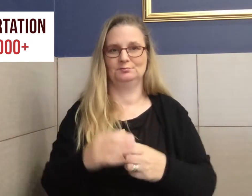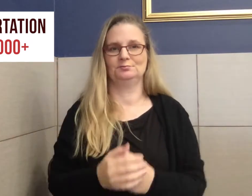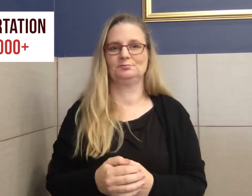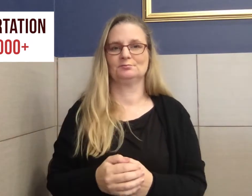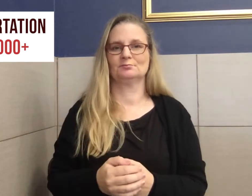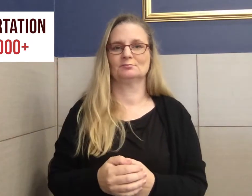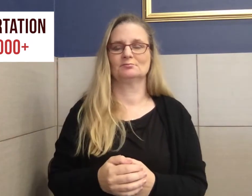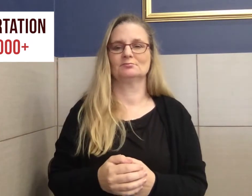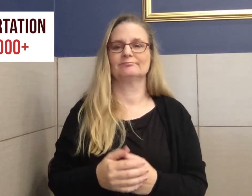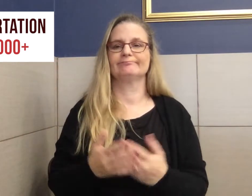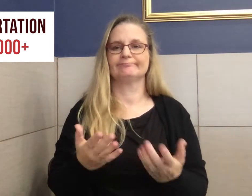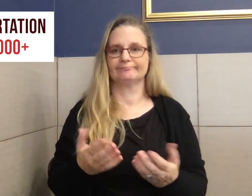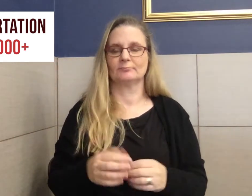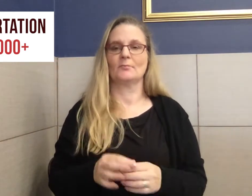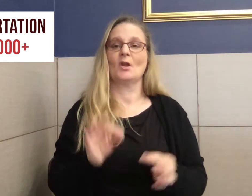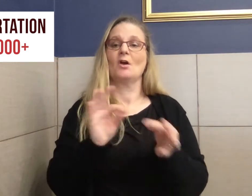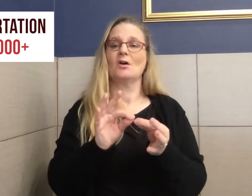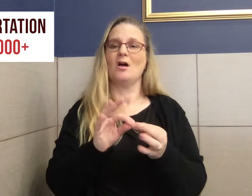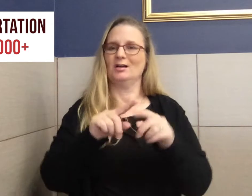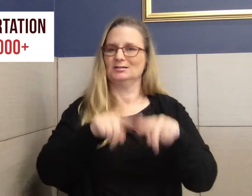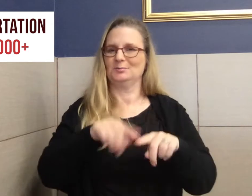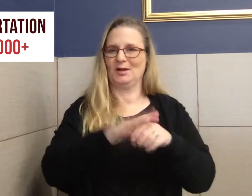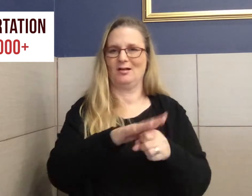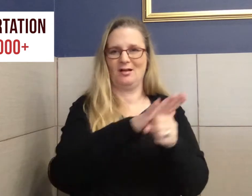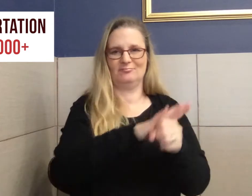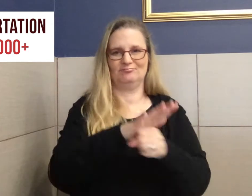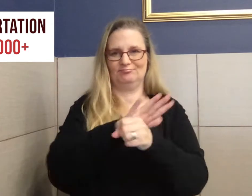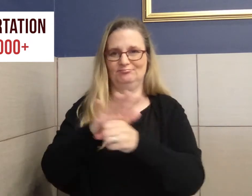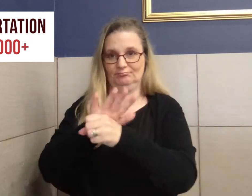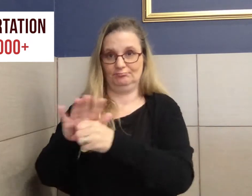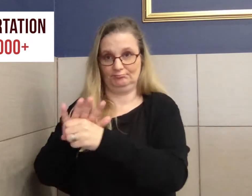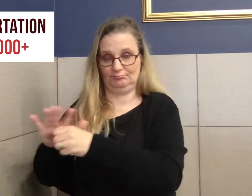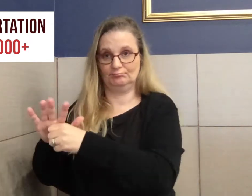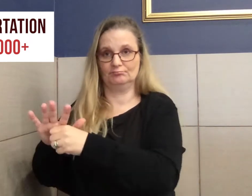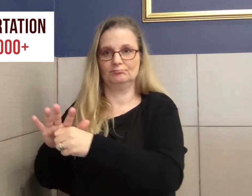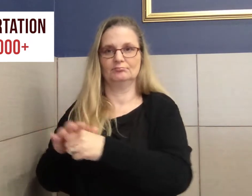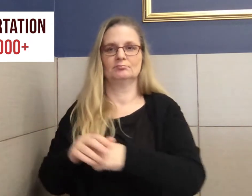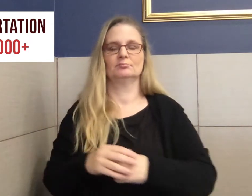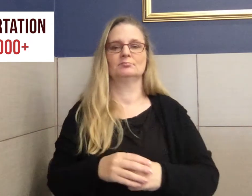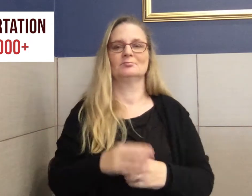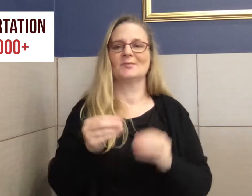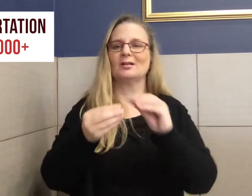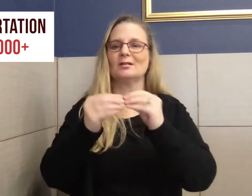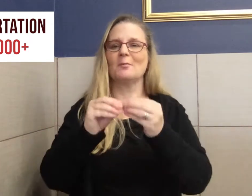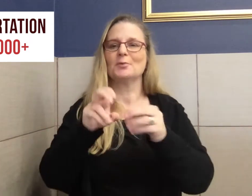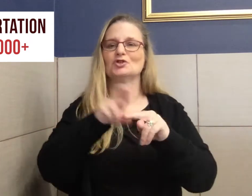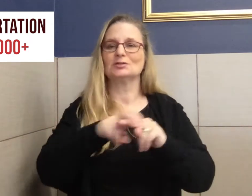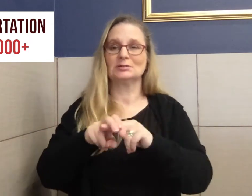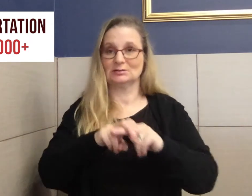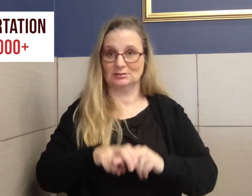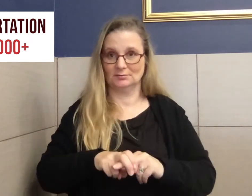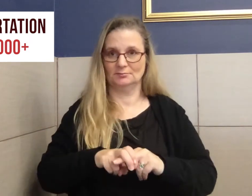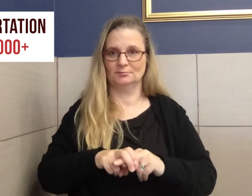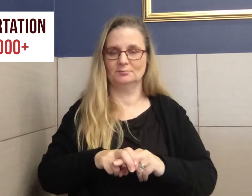Each areas have varied pricing and prices are based on number of seatings.